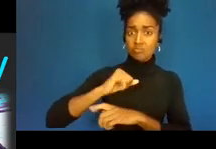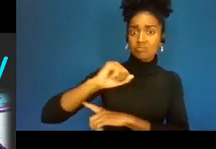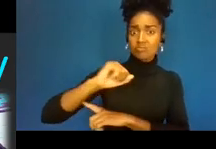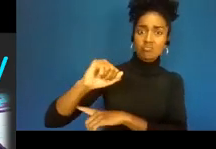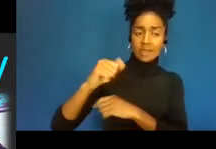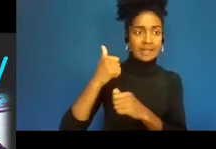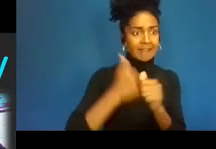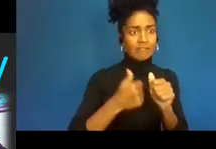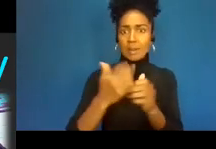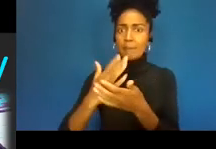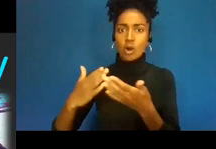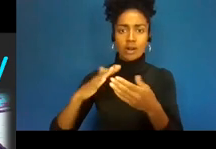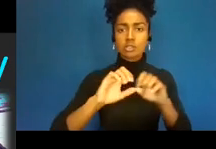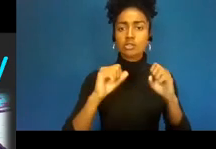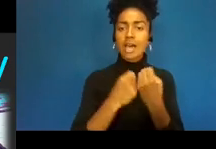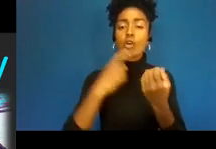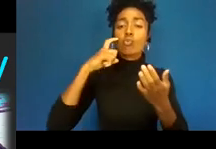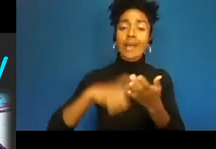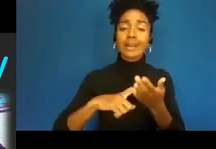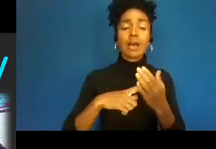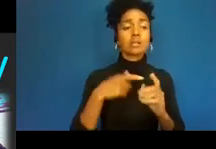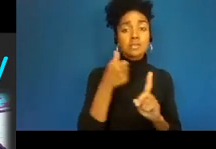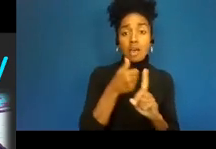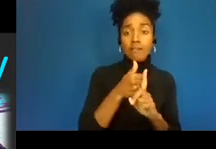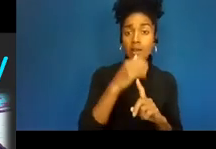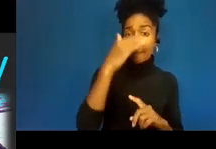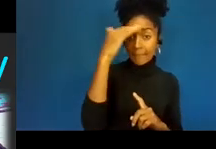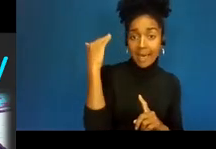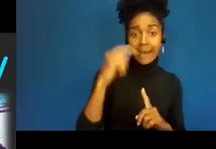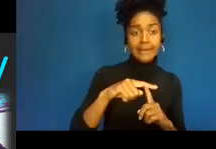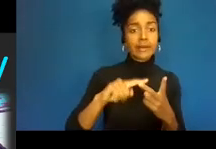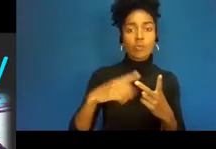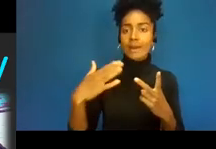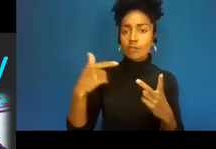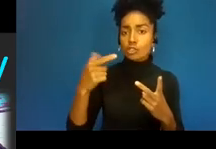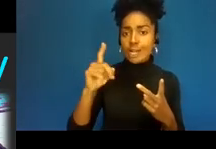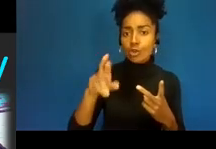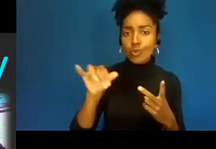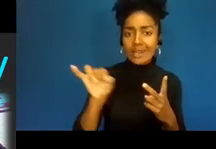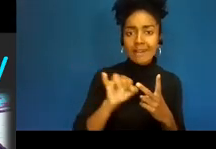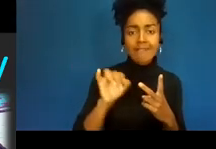being whatever gender one identifies with, and also class--